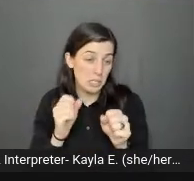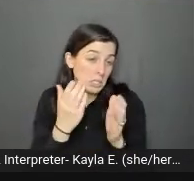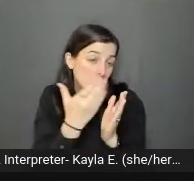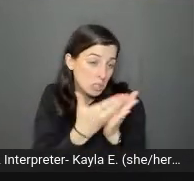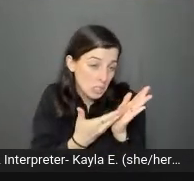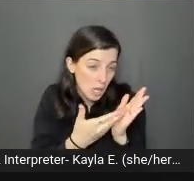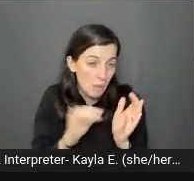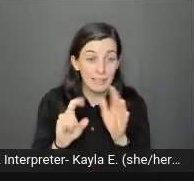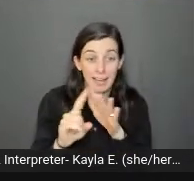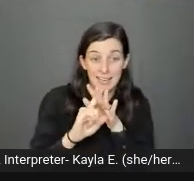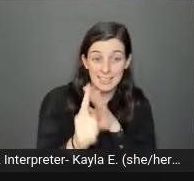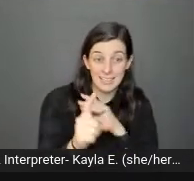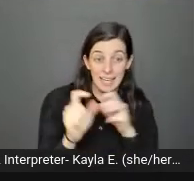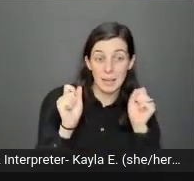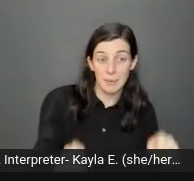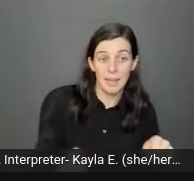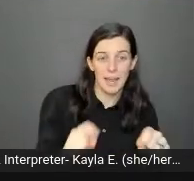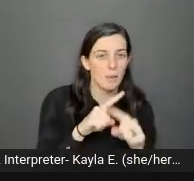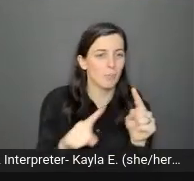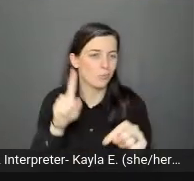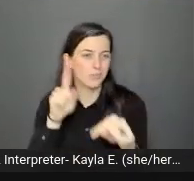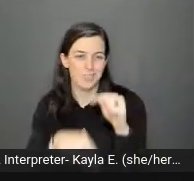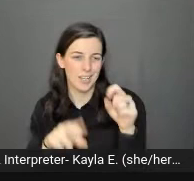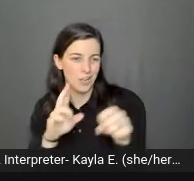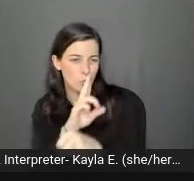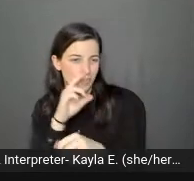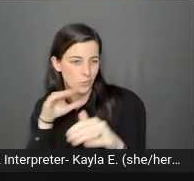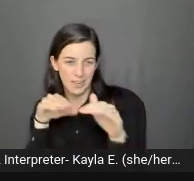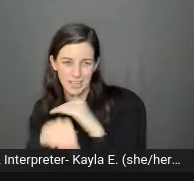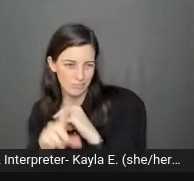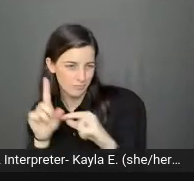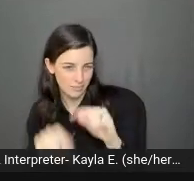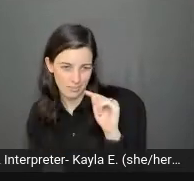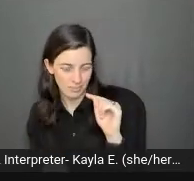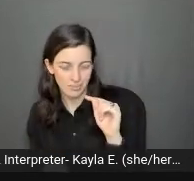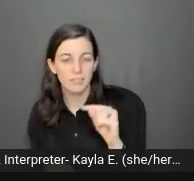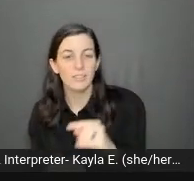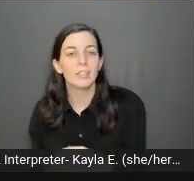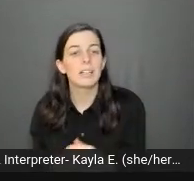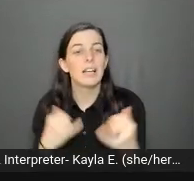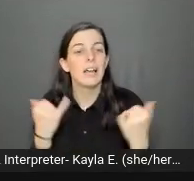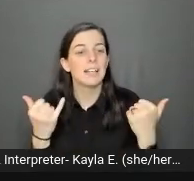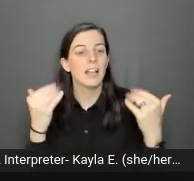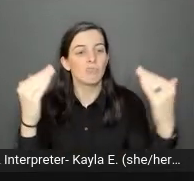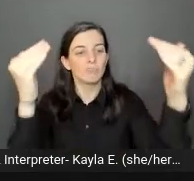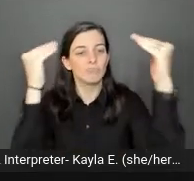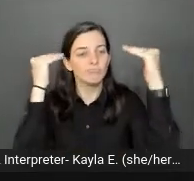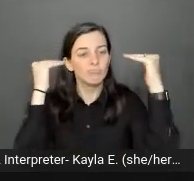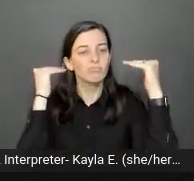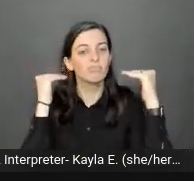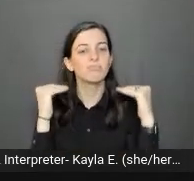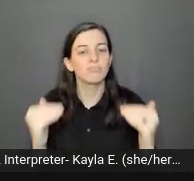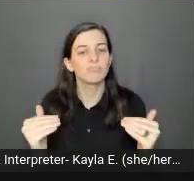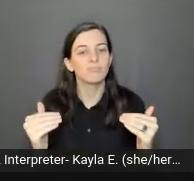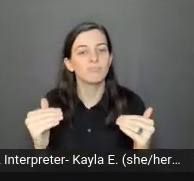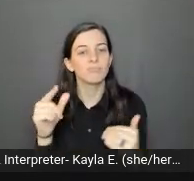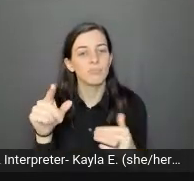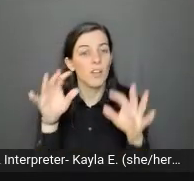into the lightbox in the first place. Let's move focus onto the form. The next thing I've got here, I've created this little form